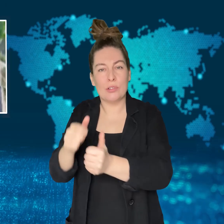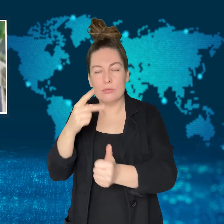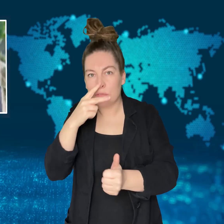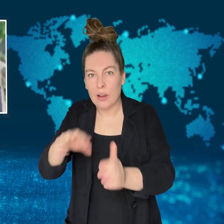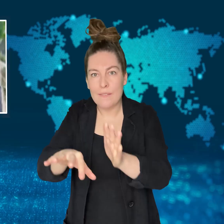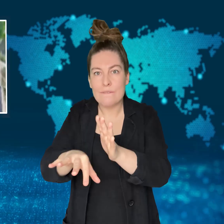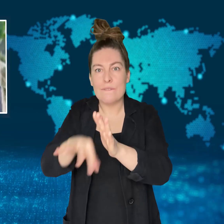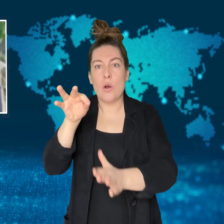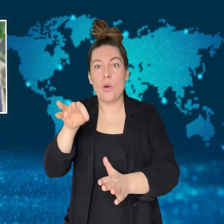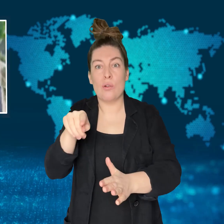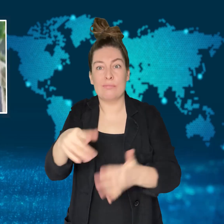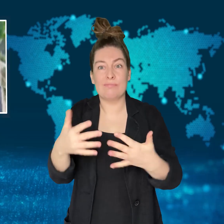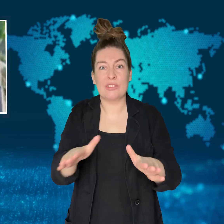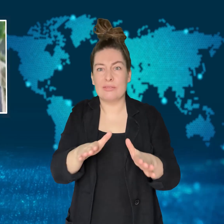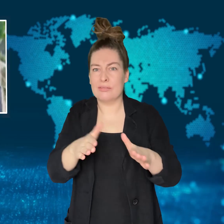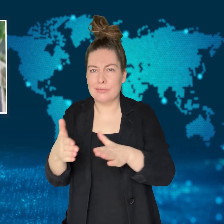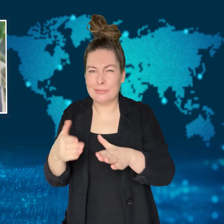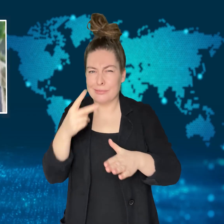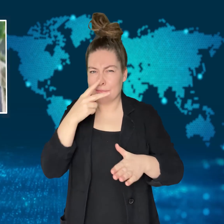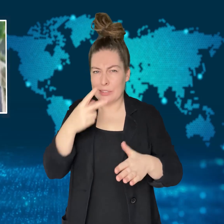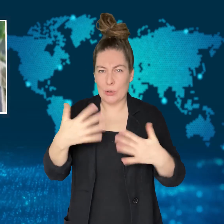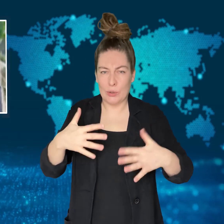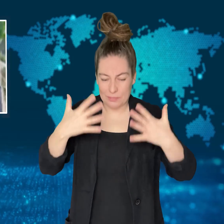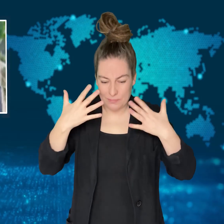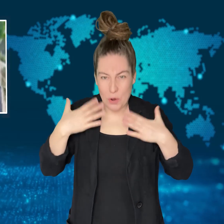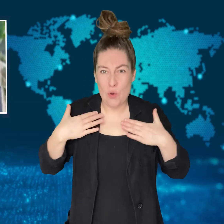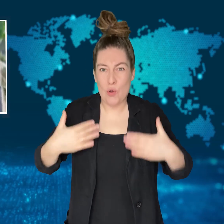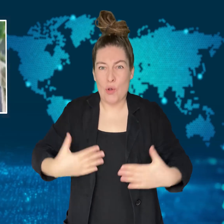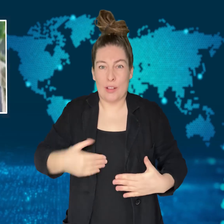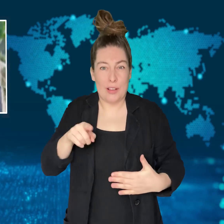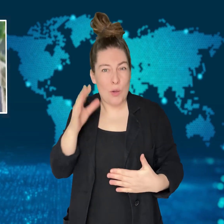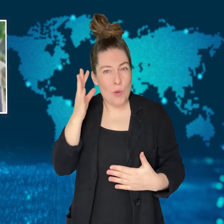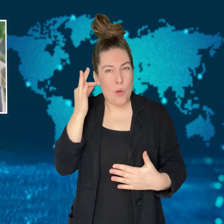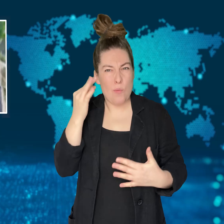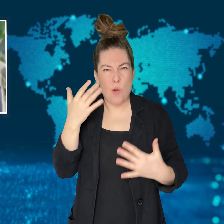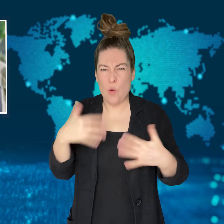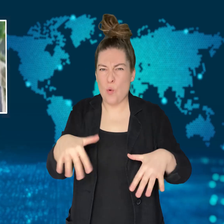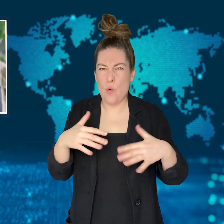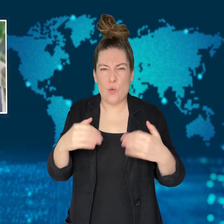Her body was found later by a coworker.